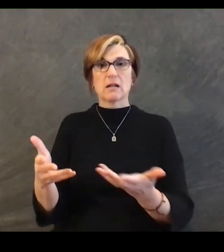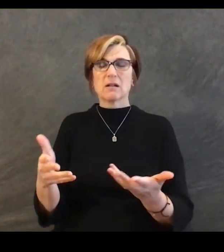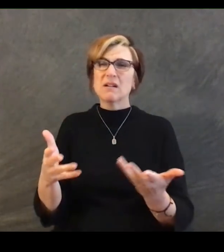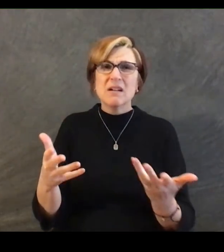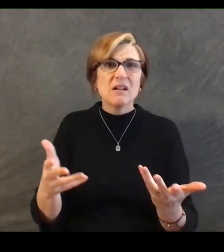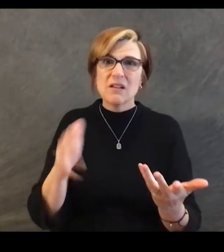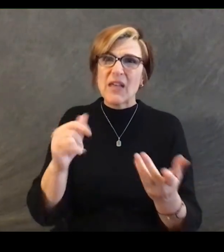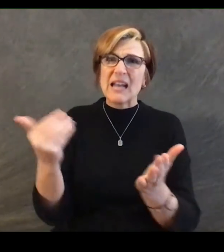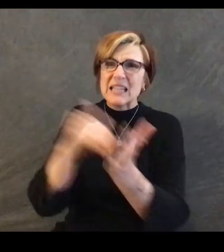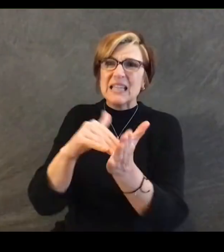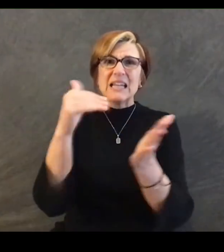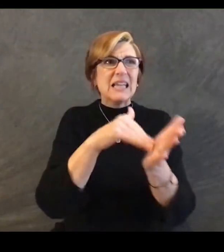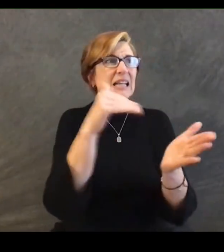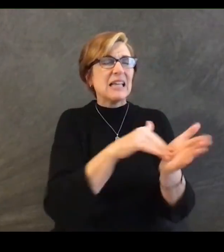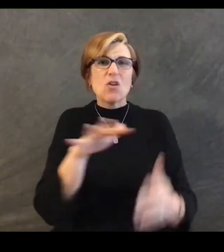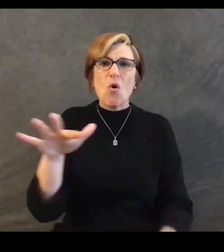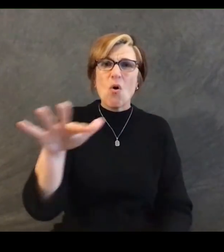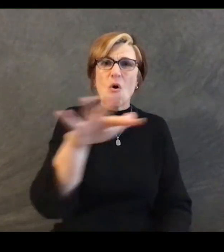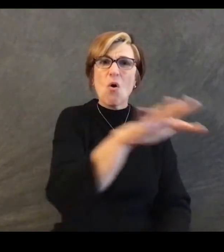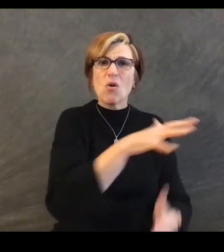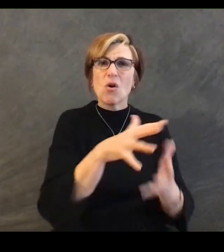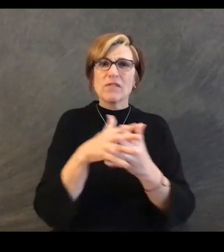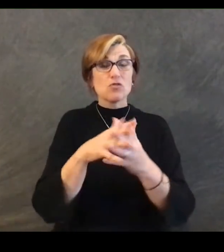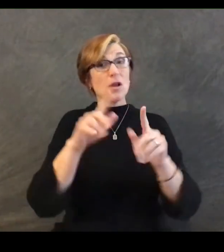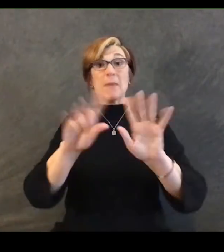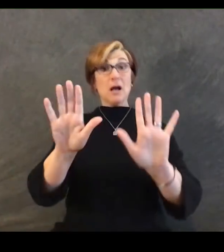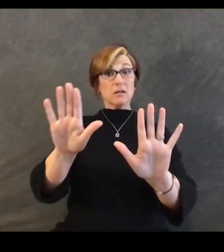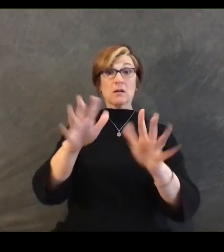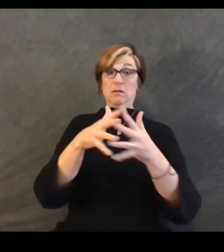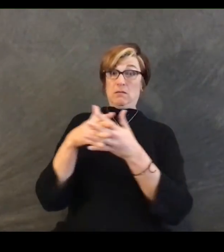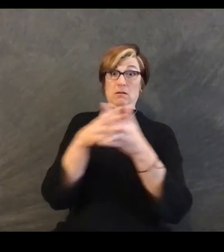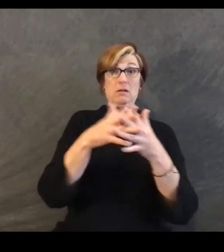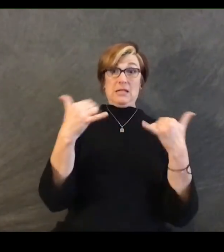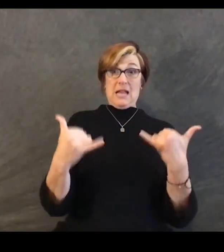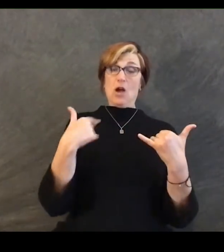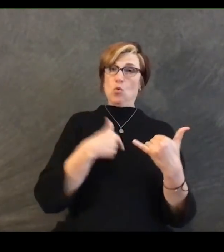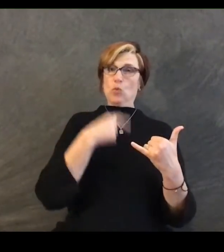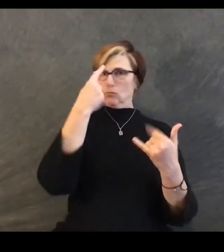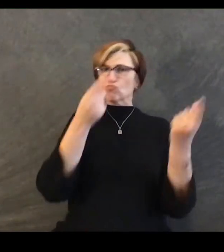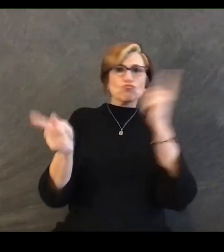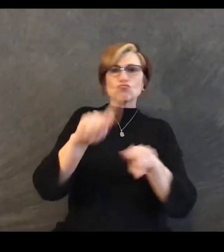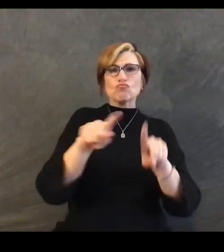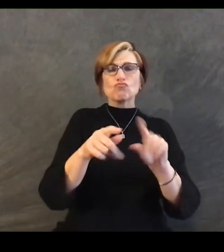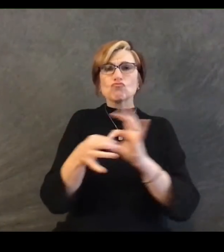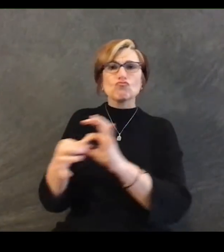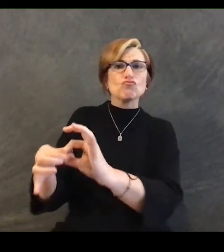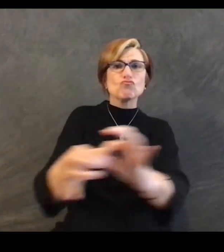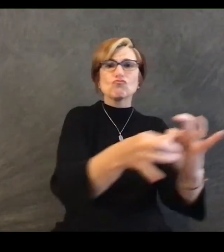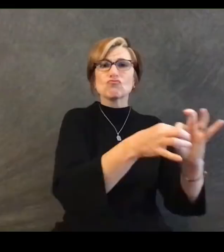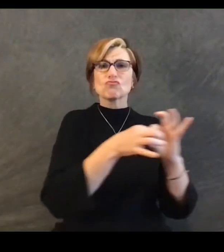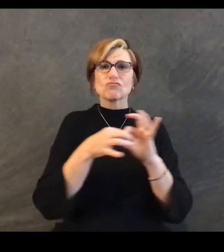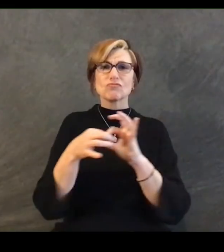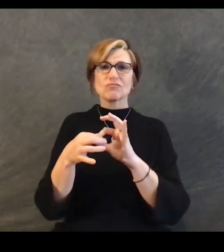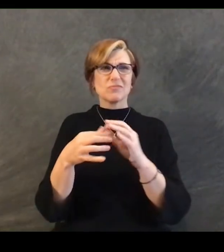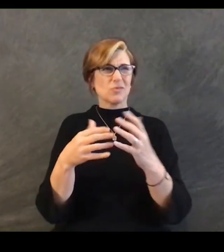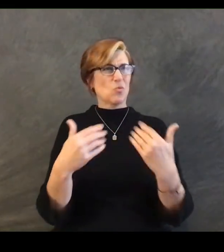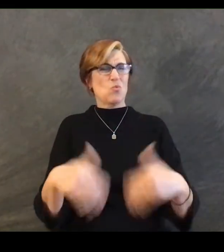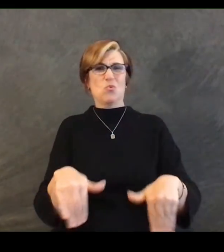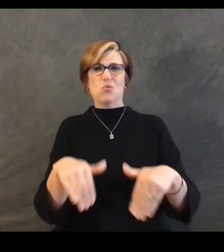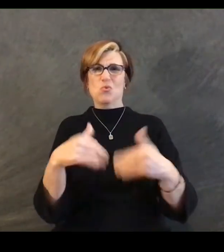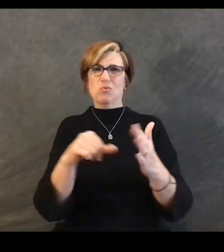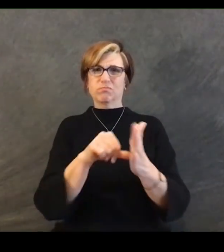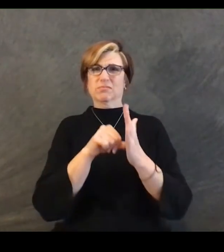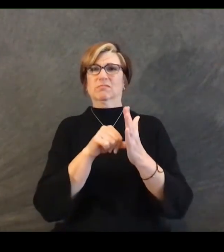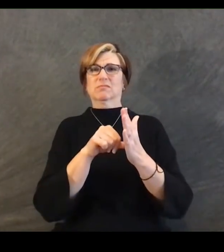together like I've never seen it before and we will prevail we will win and